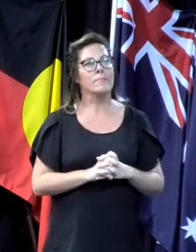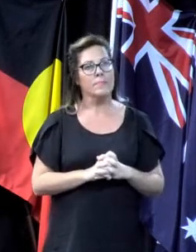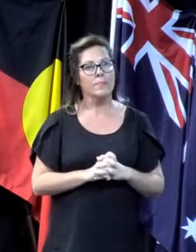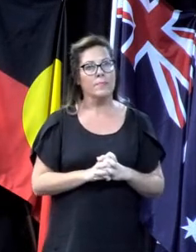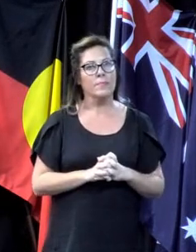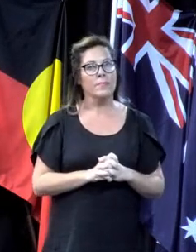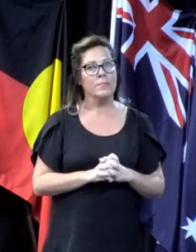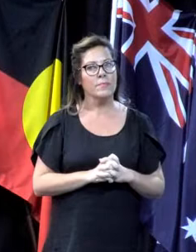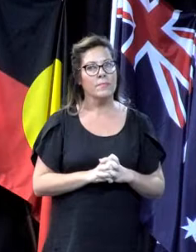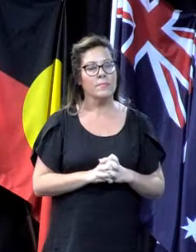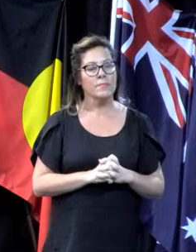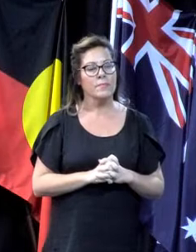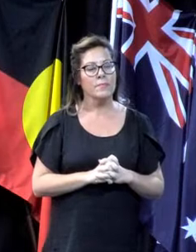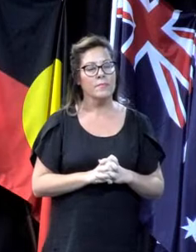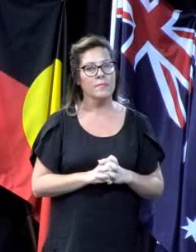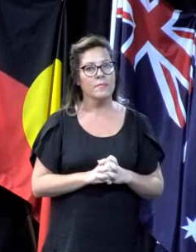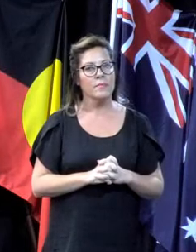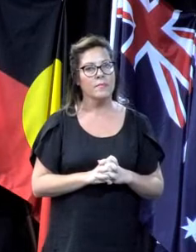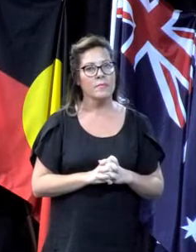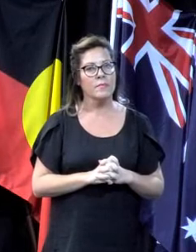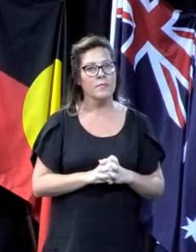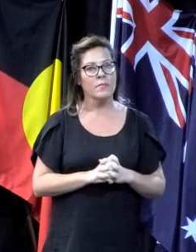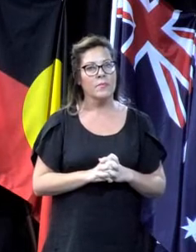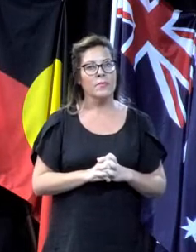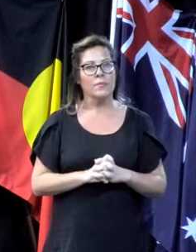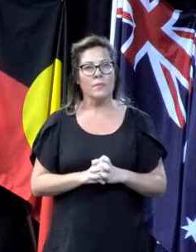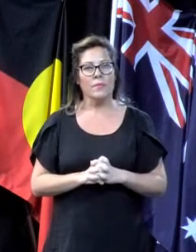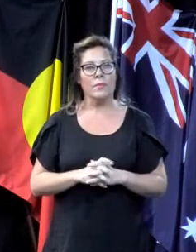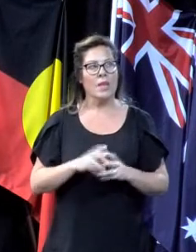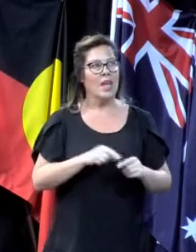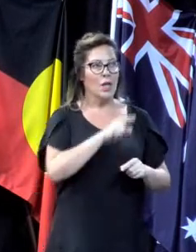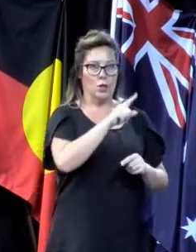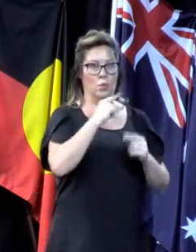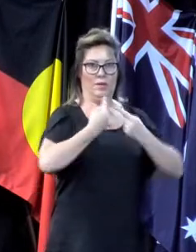This is where you're setting out your beliefs about how well Bowen's doing.